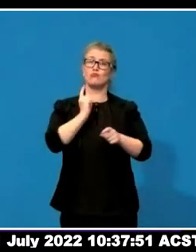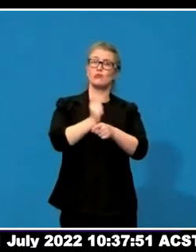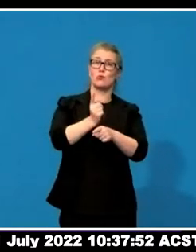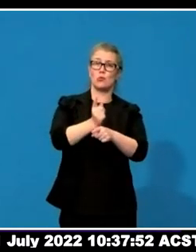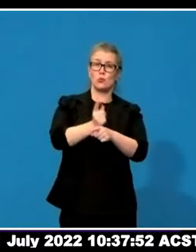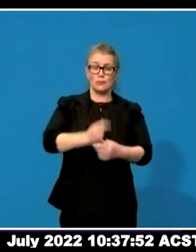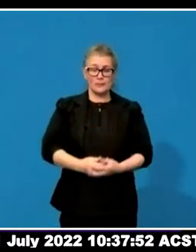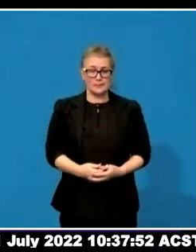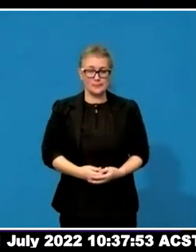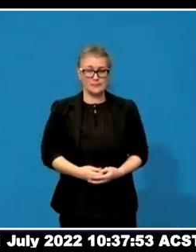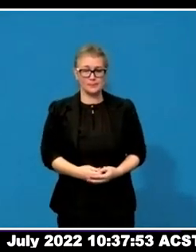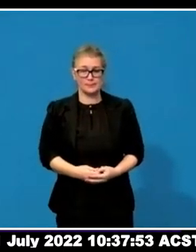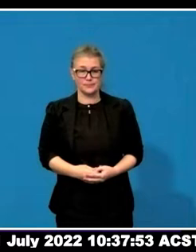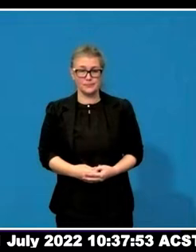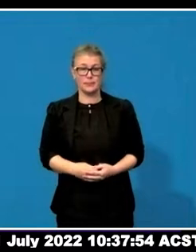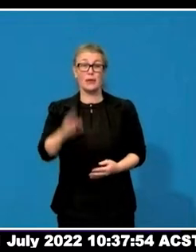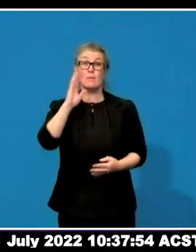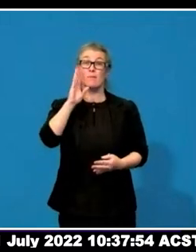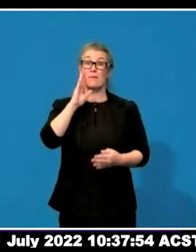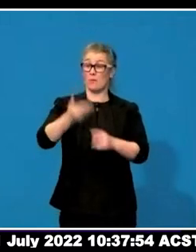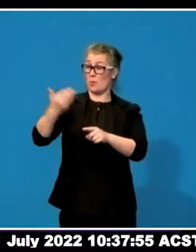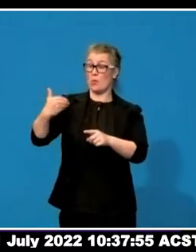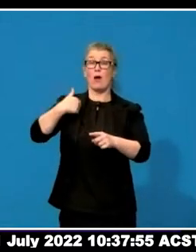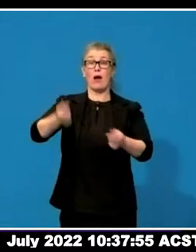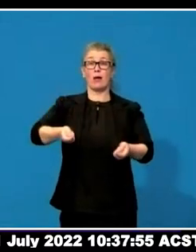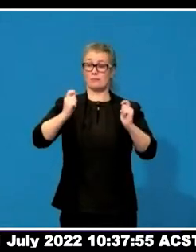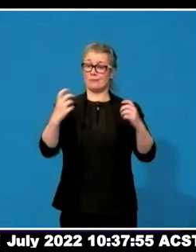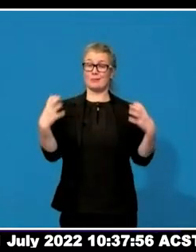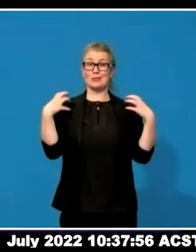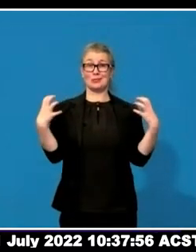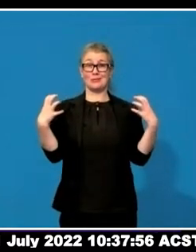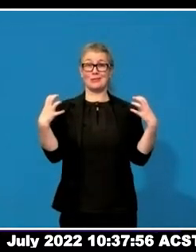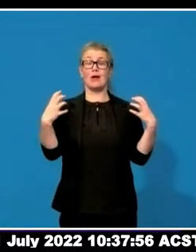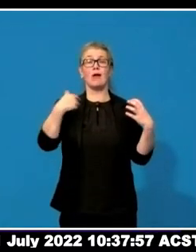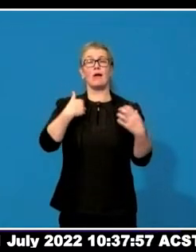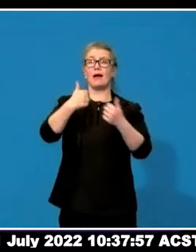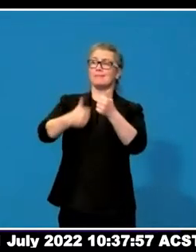Before being appointed a Commissioner, I was the CEO of NPY Women's Council.